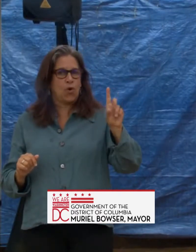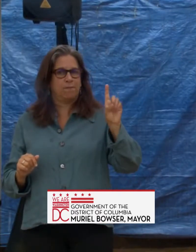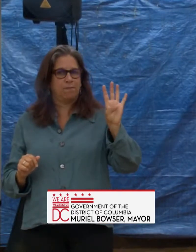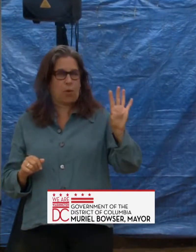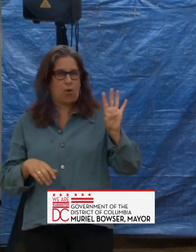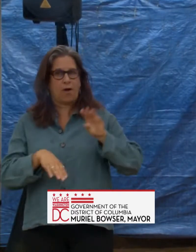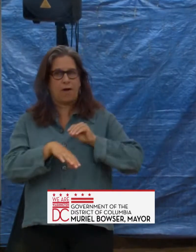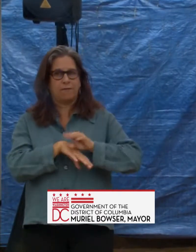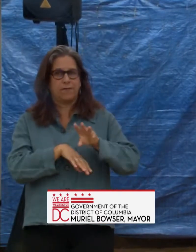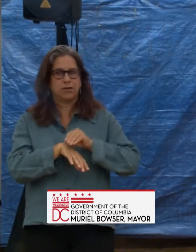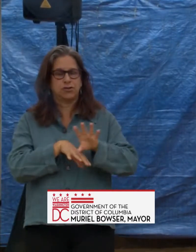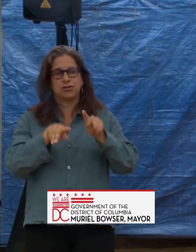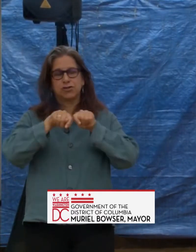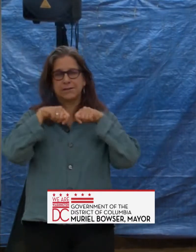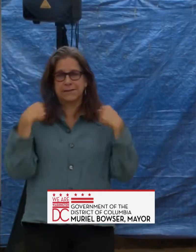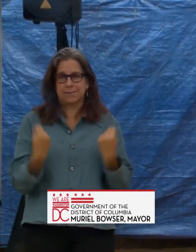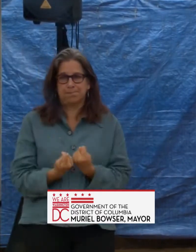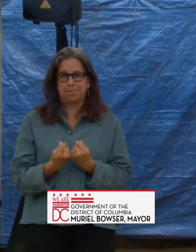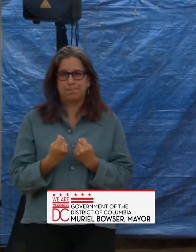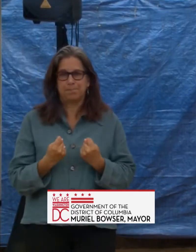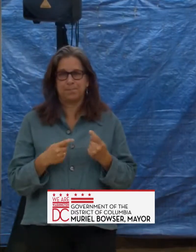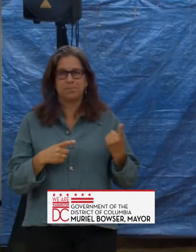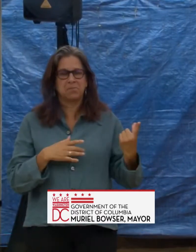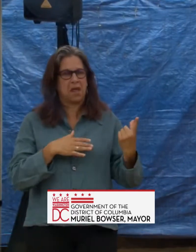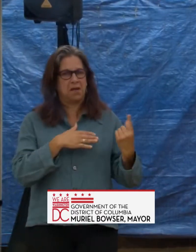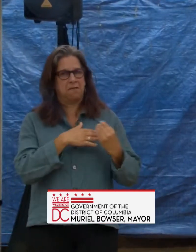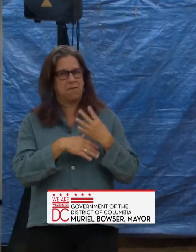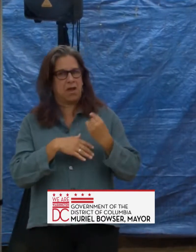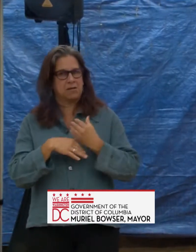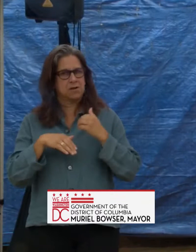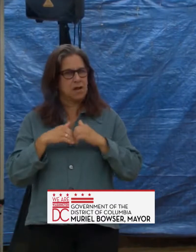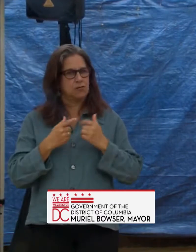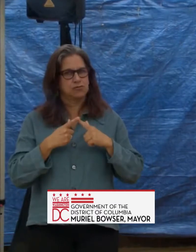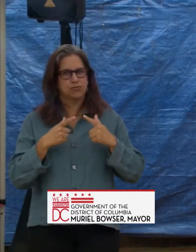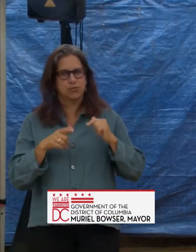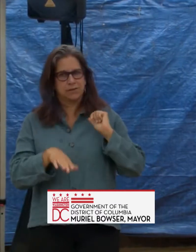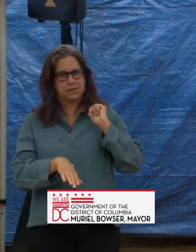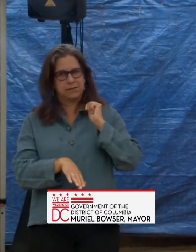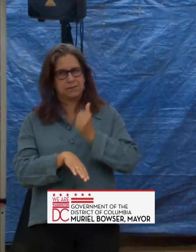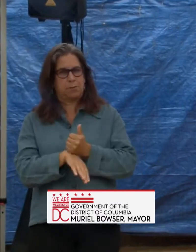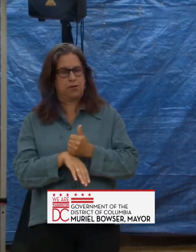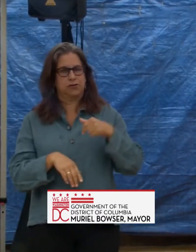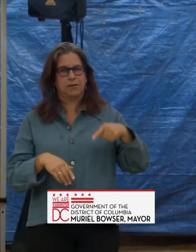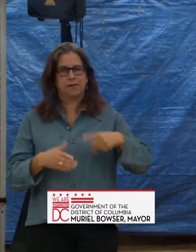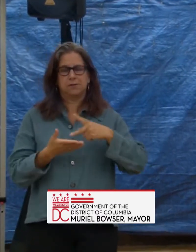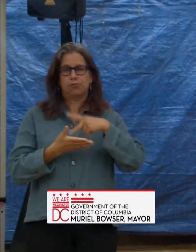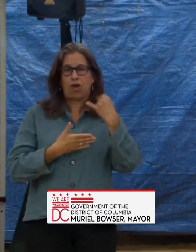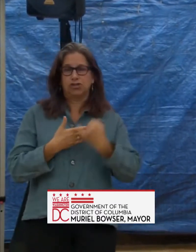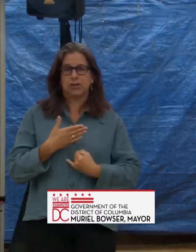TEAM WHO ADVISED US HOW WE COULD GET THIS PROJECT STARTED LED BY LISA COLBERT, COMMISSIONER LISA COLBERT.